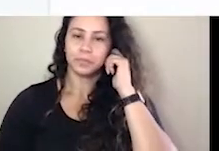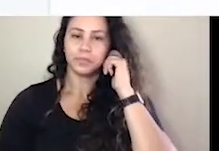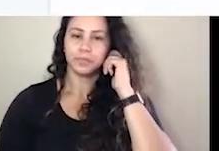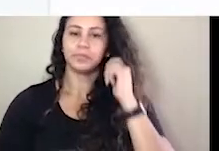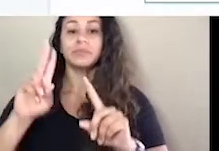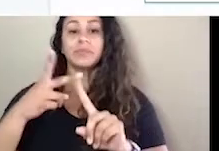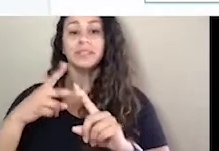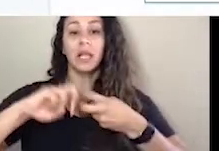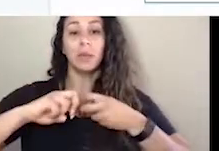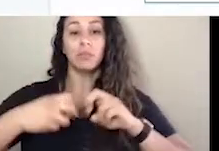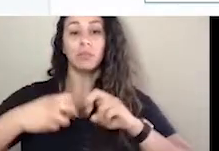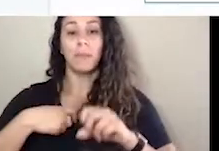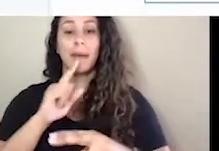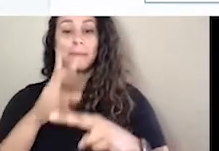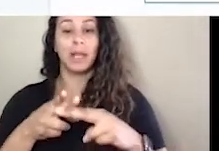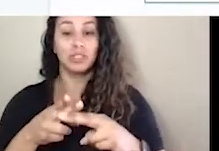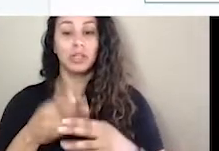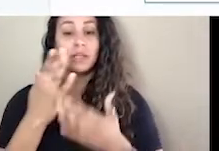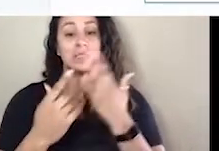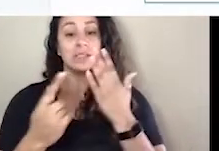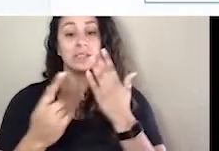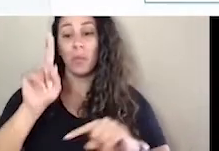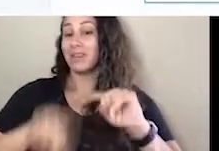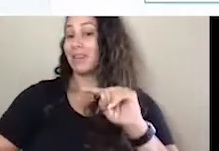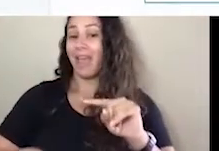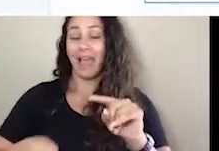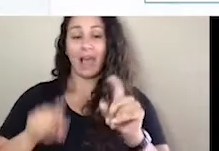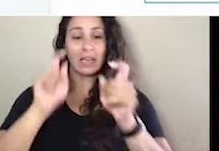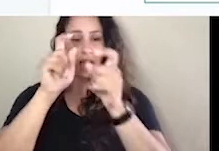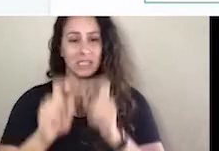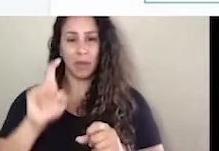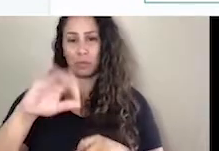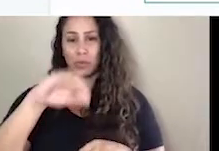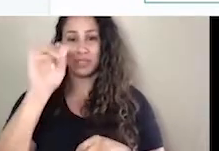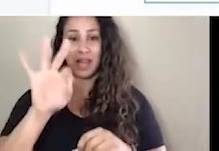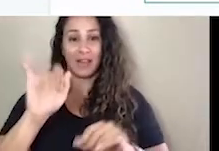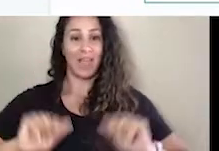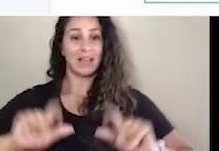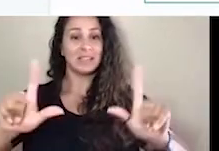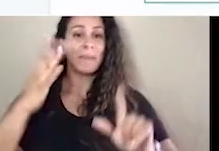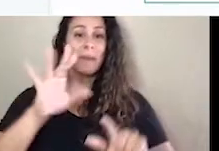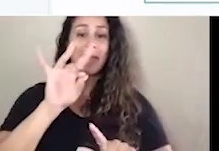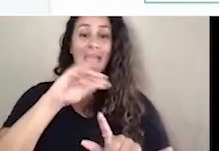AND SECOND PROBLEM, SOMEONE COULDN'T ACCESS 100% OF THE SITE AND MAYBE GET 80% THERE.